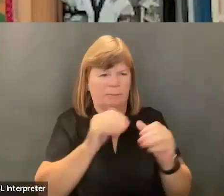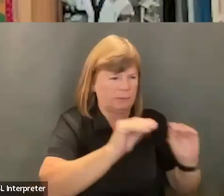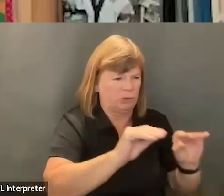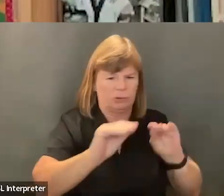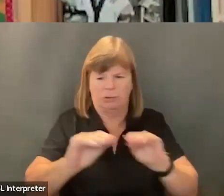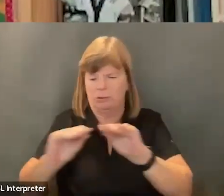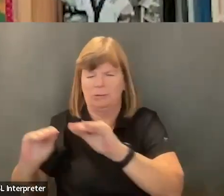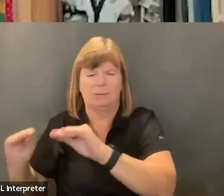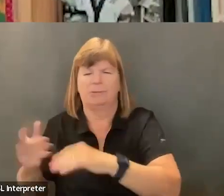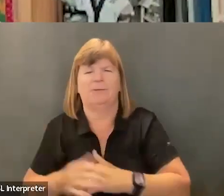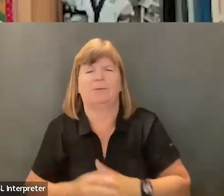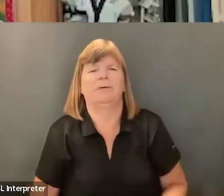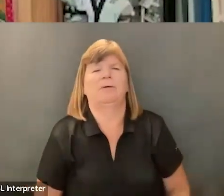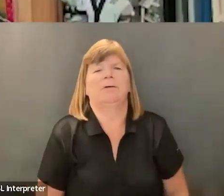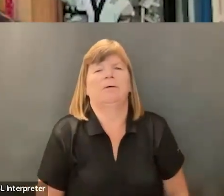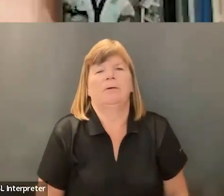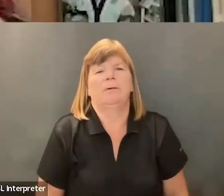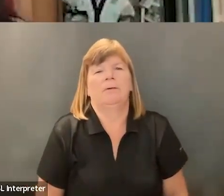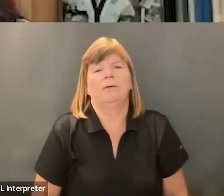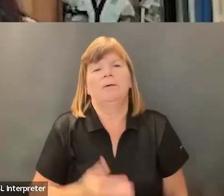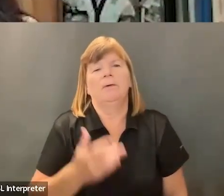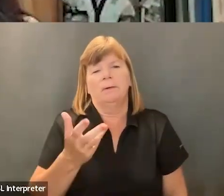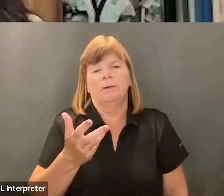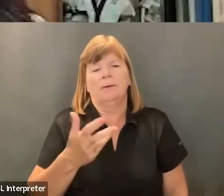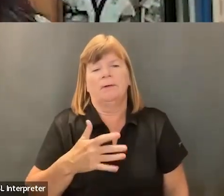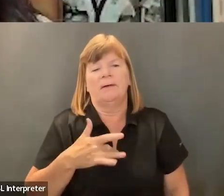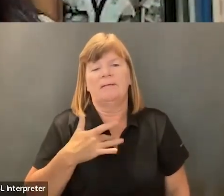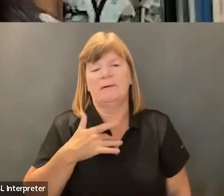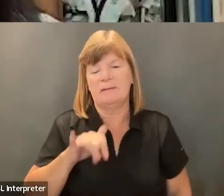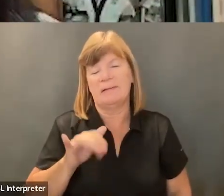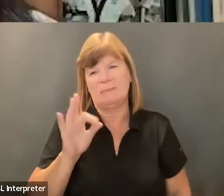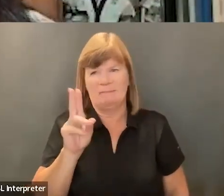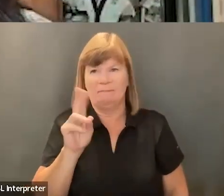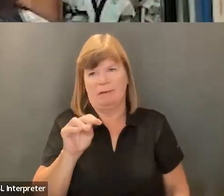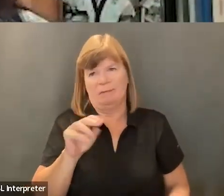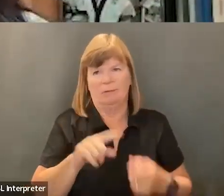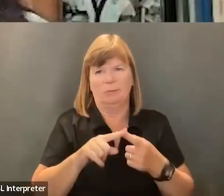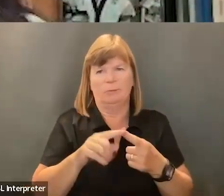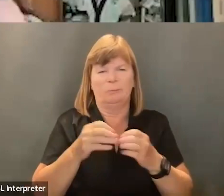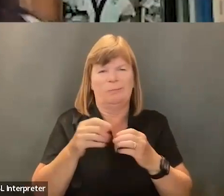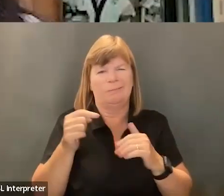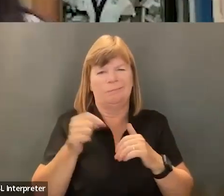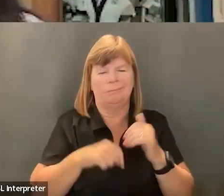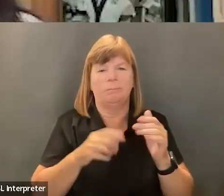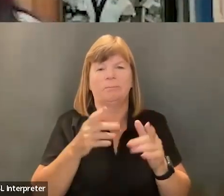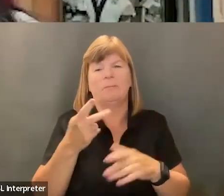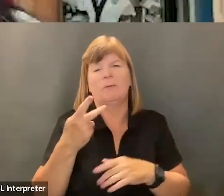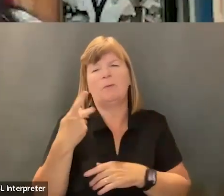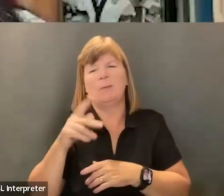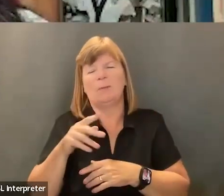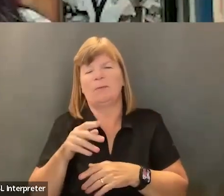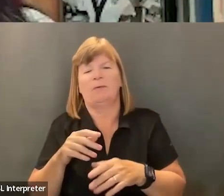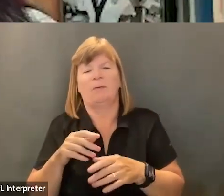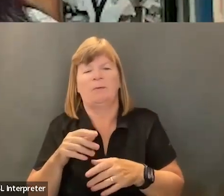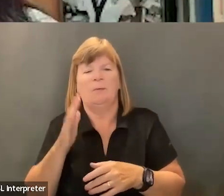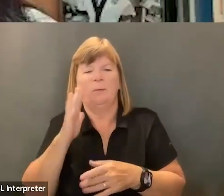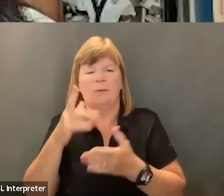now I think that this will this will be fun to kind of hear kind of us you and I talk about this